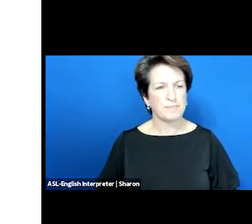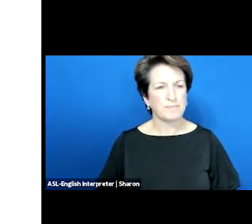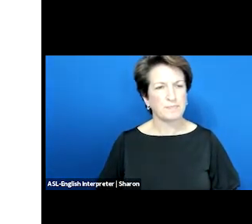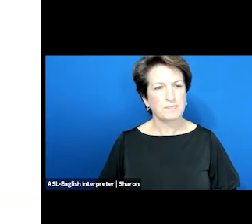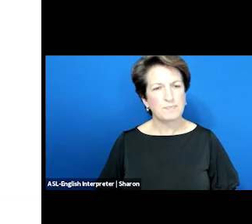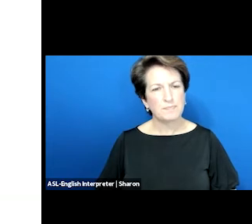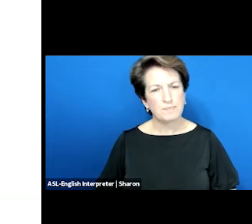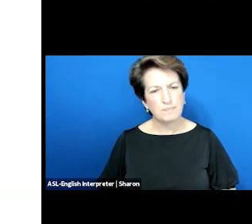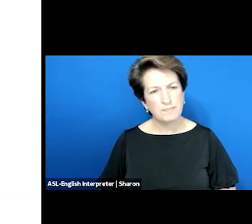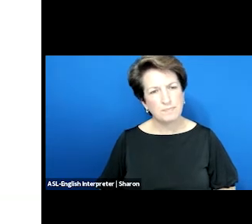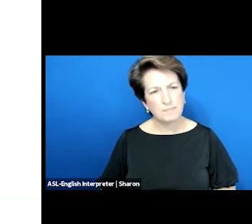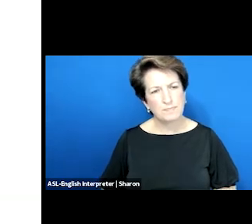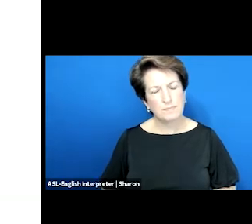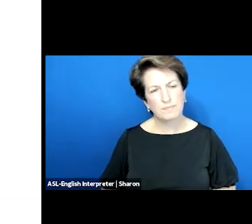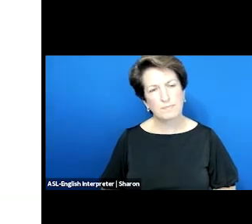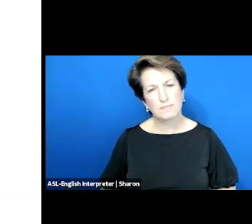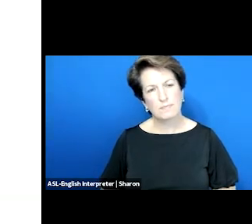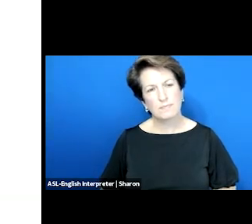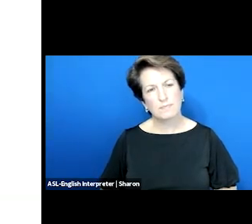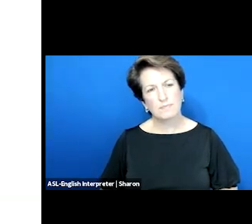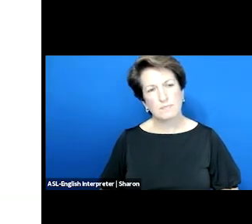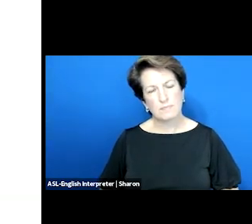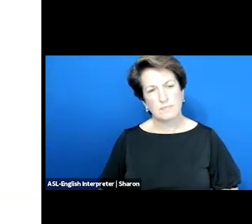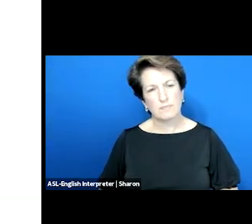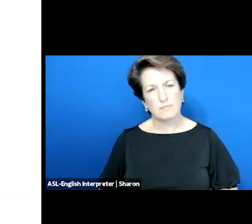Another group that is part of the expanded eligibility are individuals who are moderately